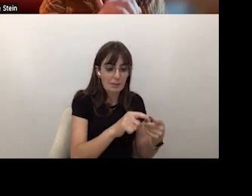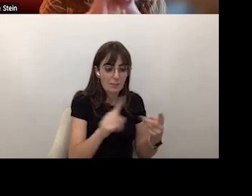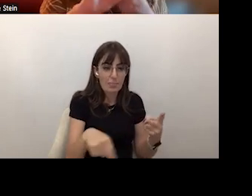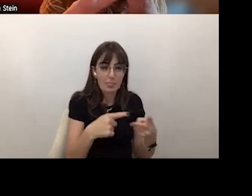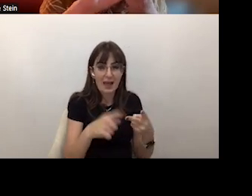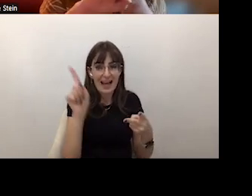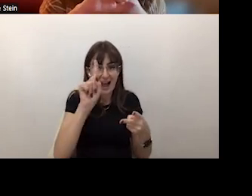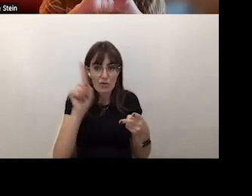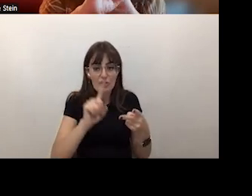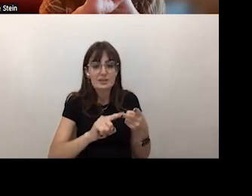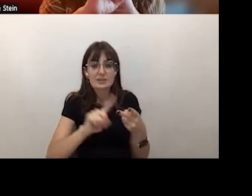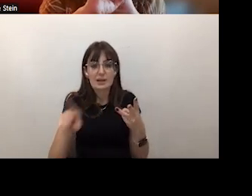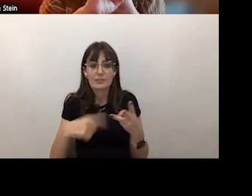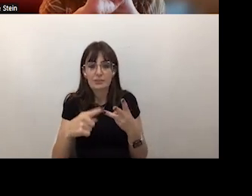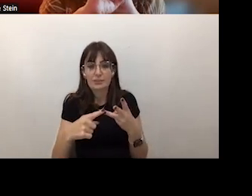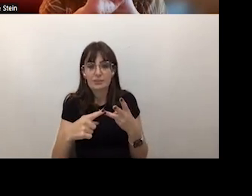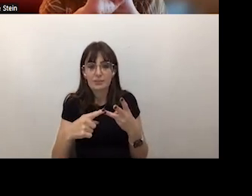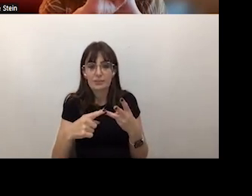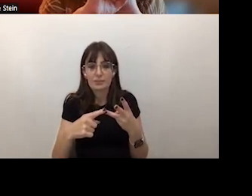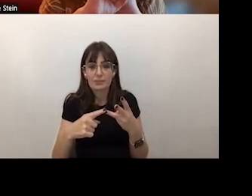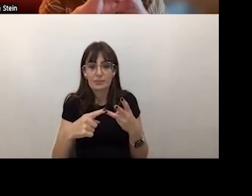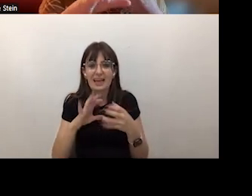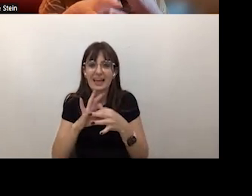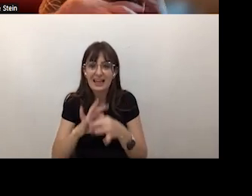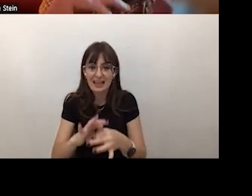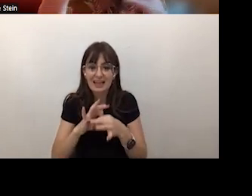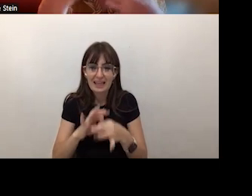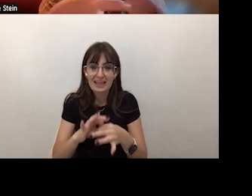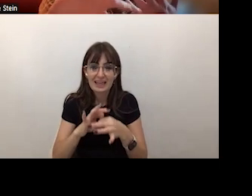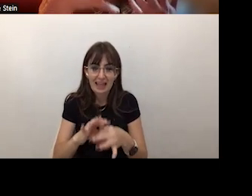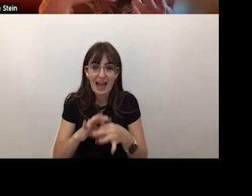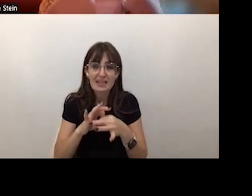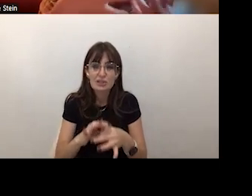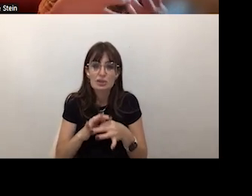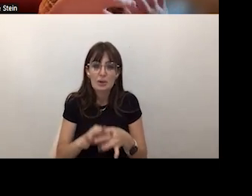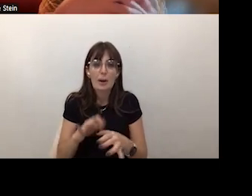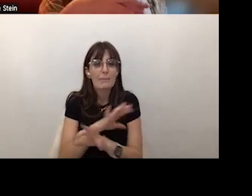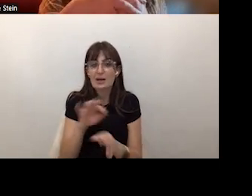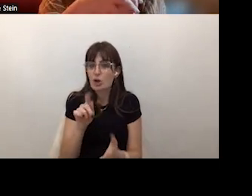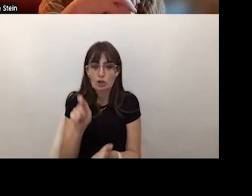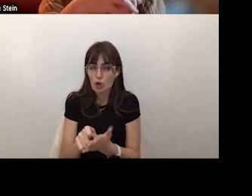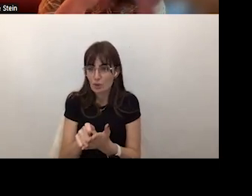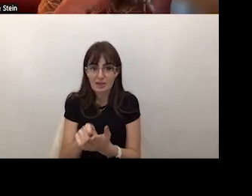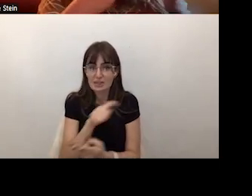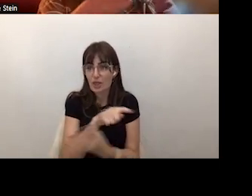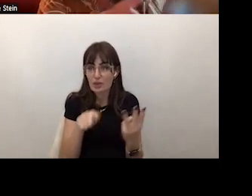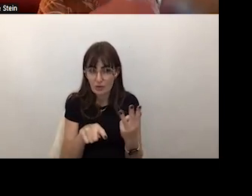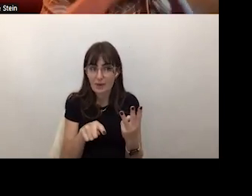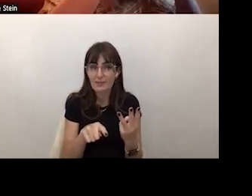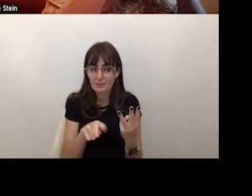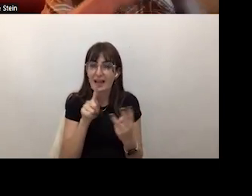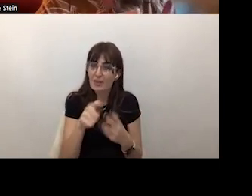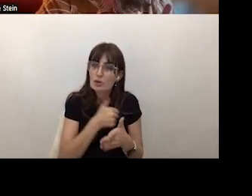current owners, -- donors. And anyone who has engaged in non-donors. Those patterns you can